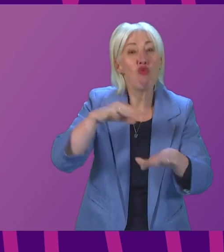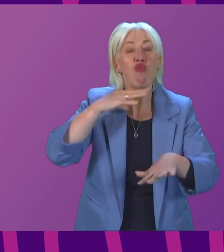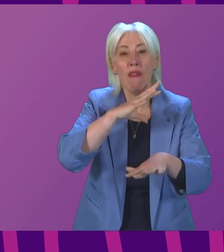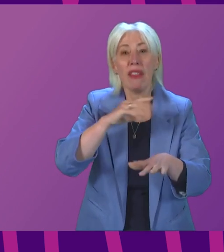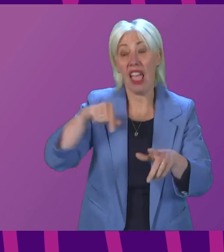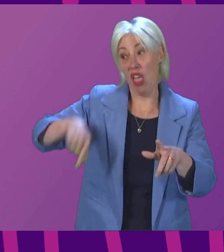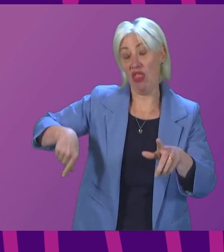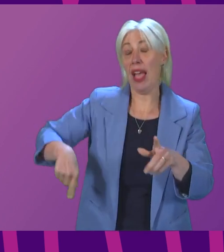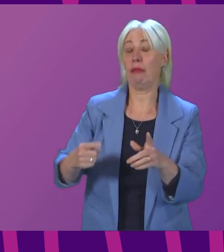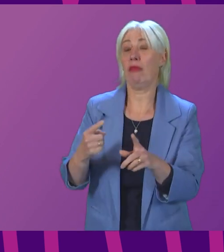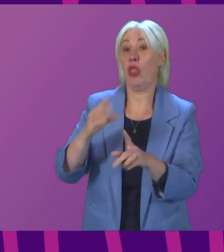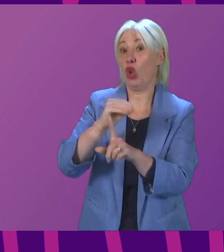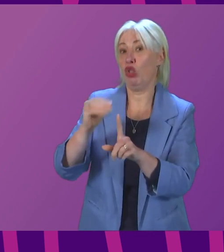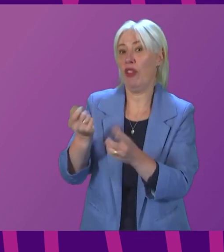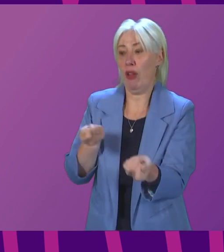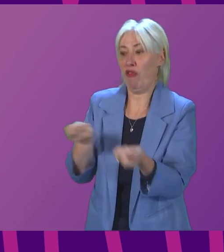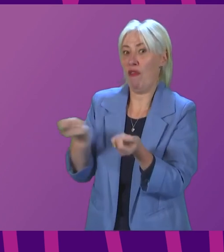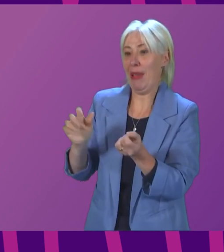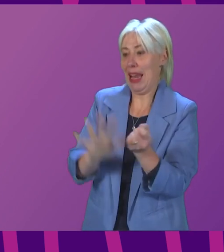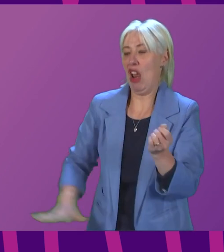Kingdom that are governed by the Conservatives.